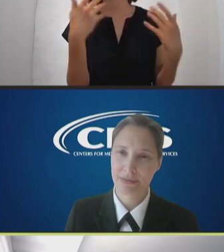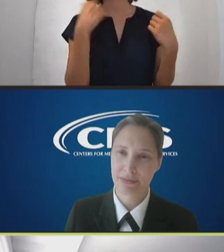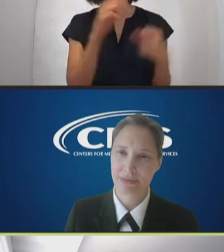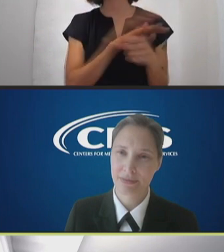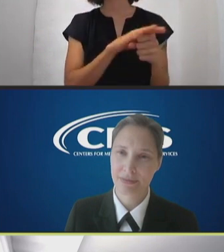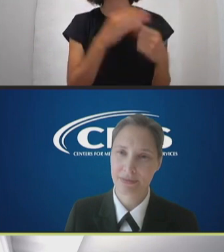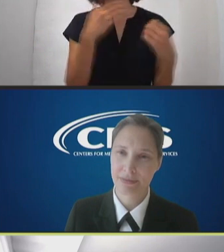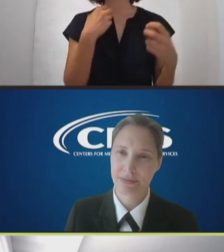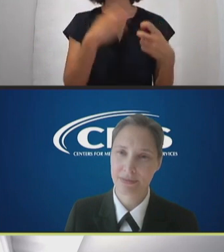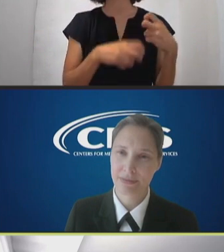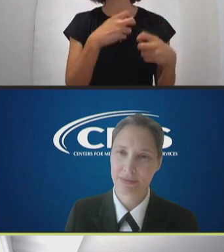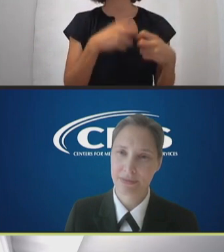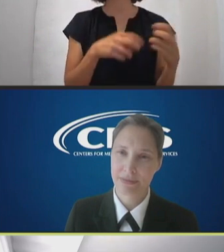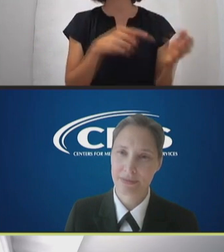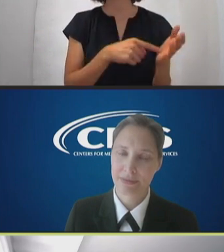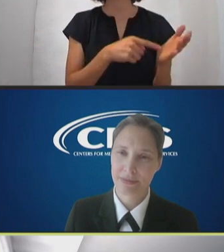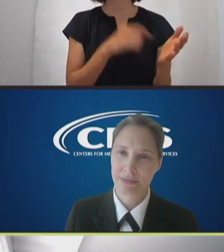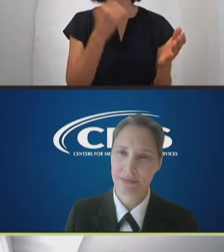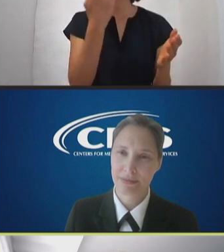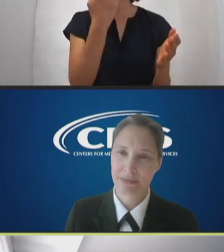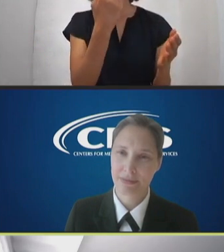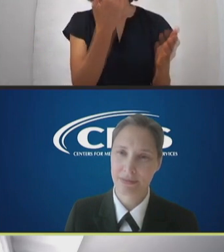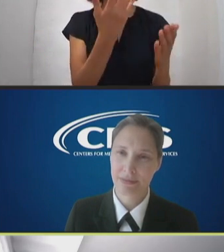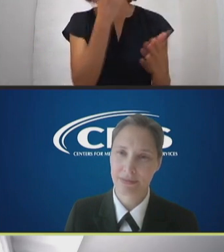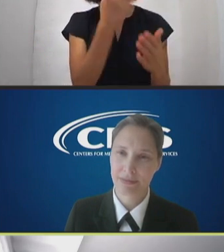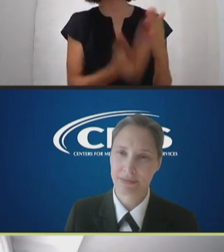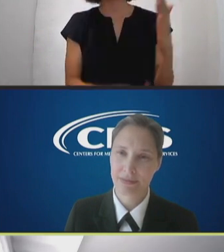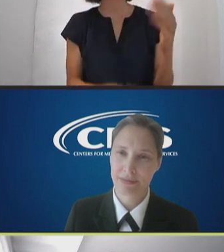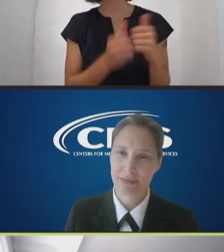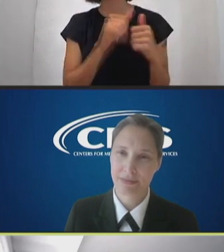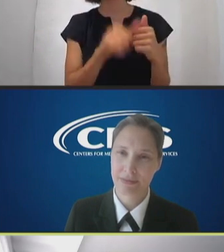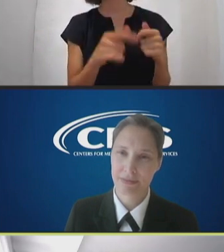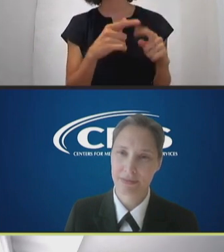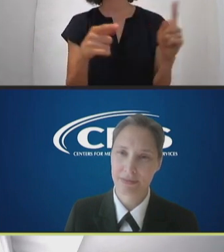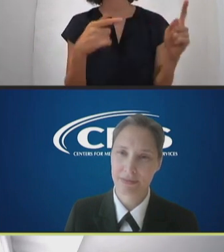And that is one of the reasons why there might be a gap. But I have not heard of instances of